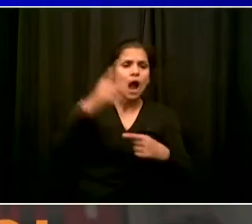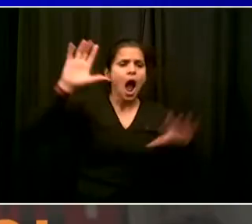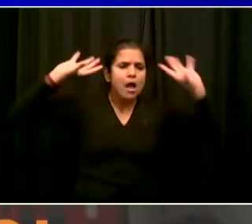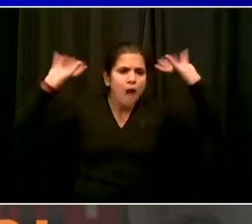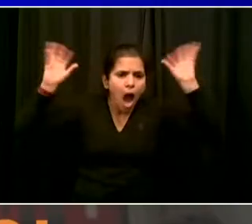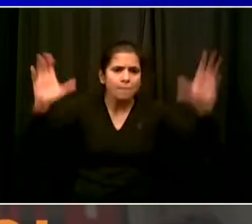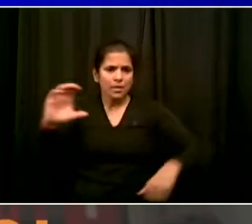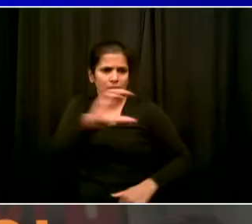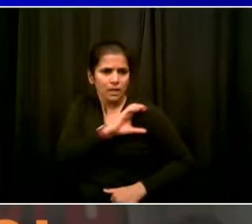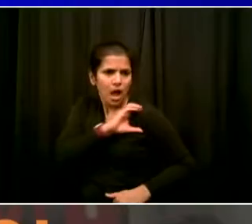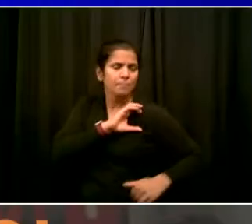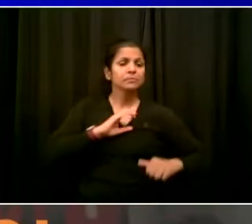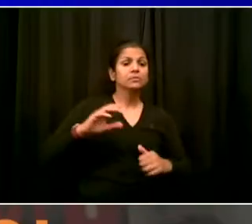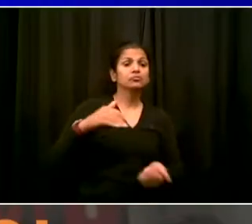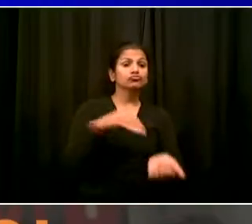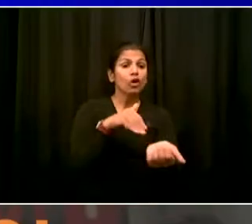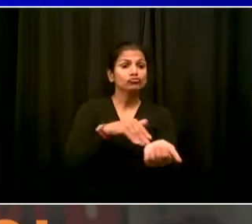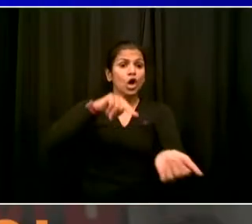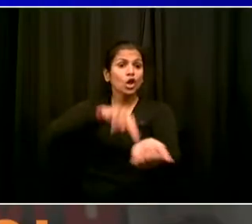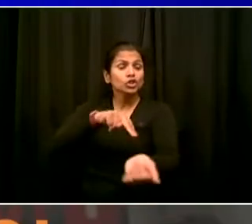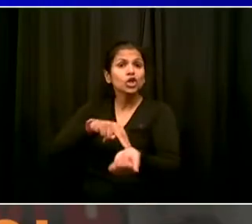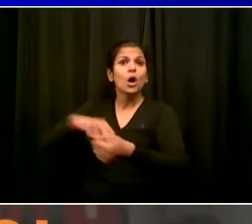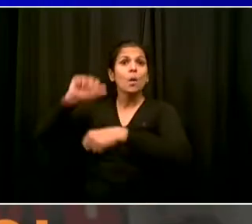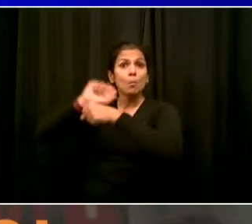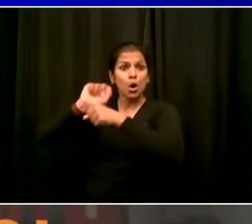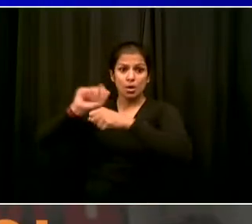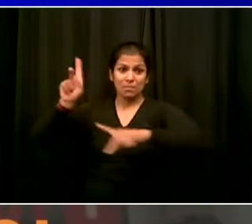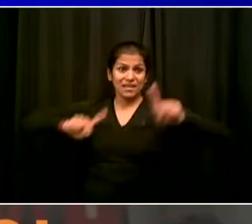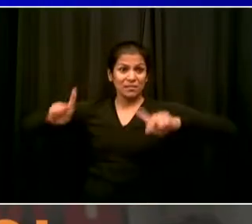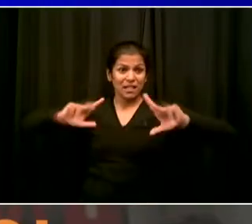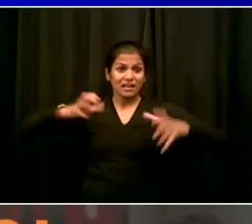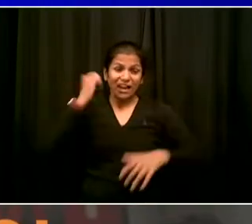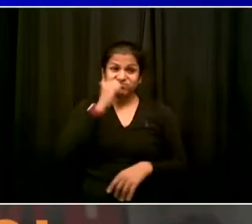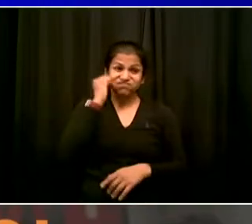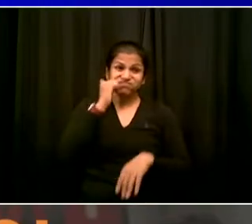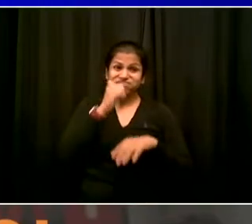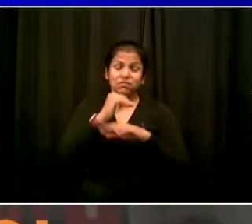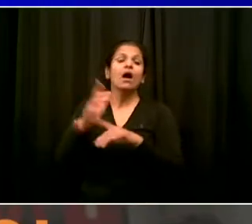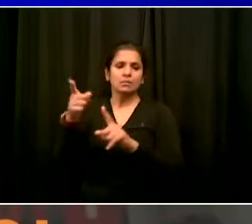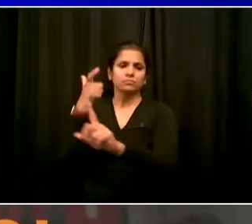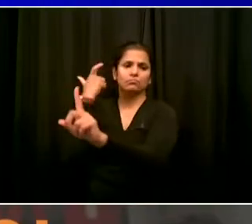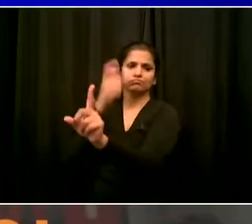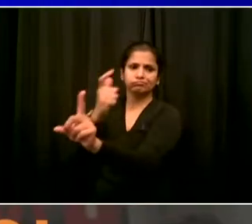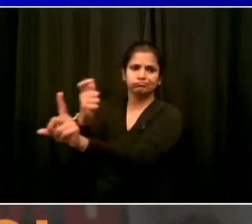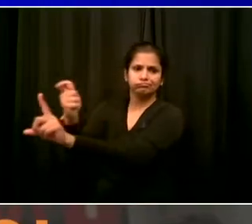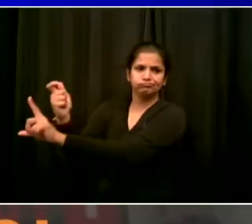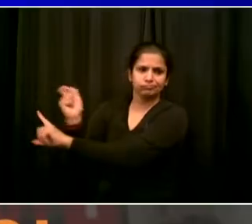EXPERIENCE HOW MUCH WE HAVE HAD TO FOCUSN OOUOUR NURSING HOME RESIDENTS AND THE GOOD PEOPLE